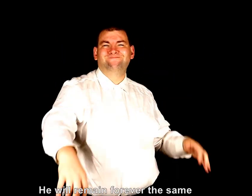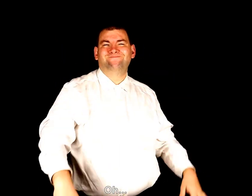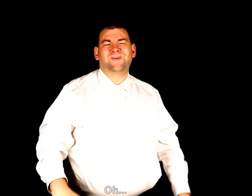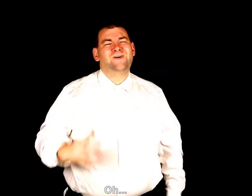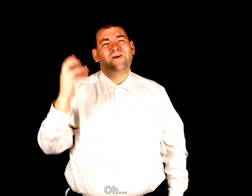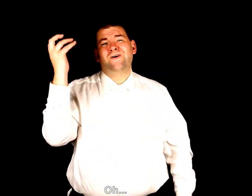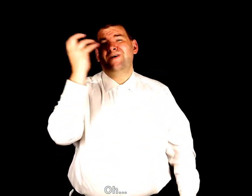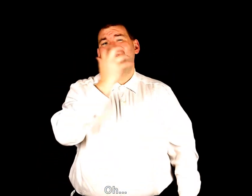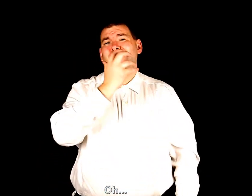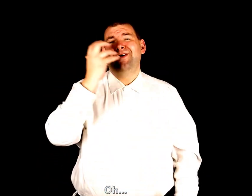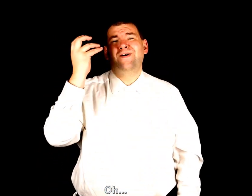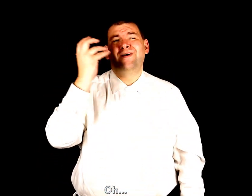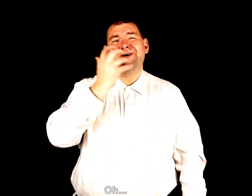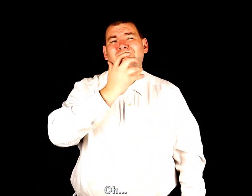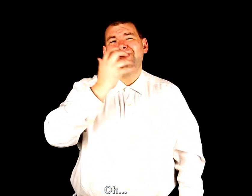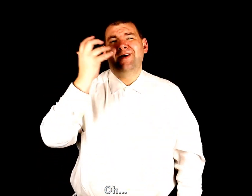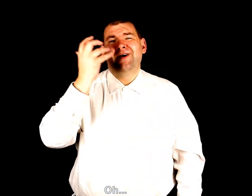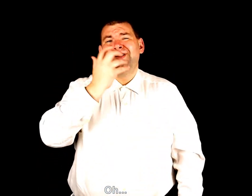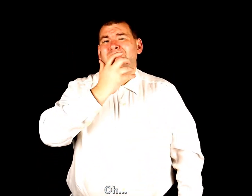Oh...